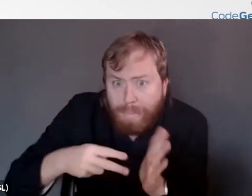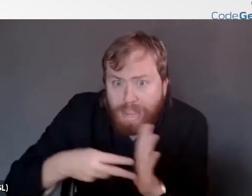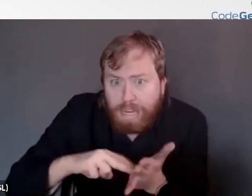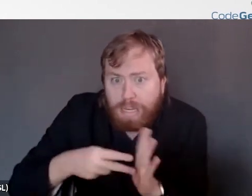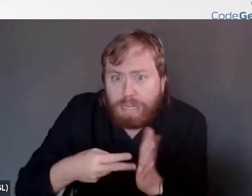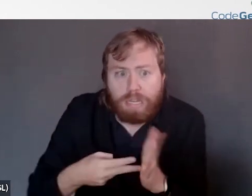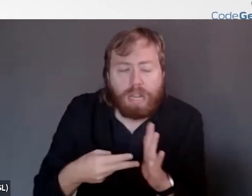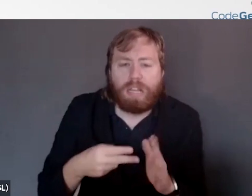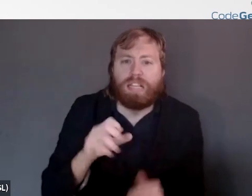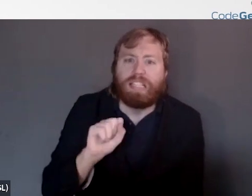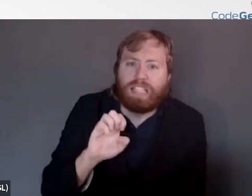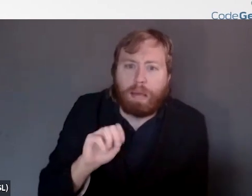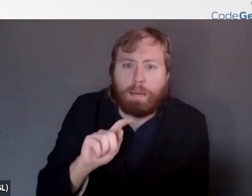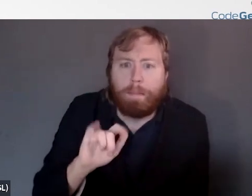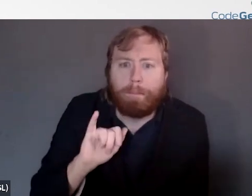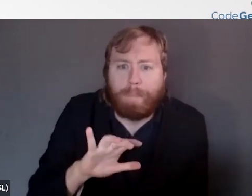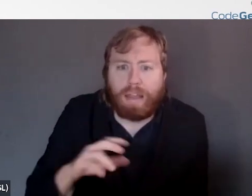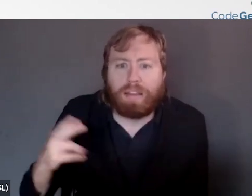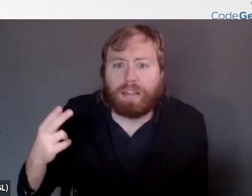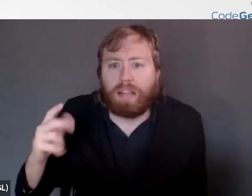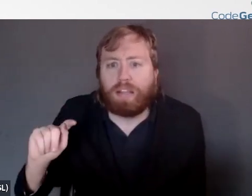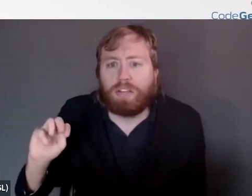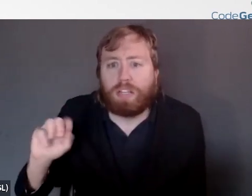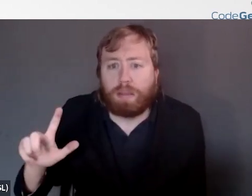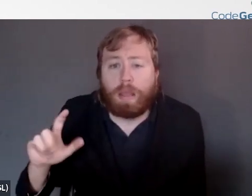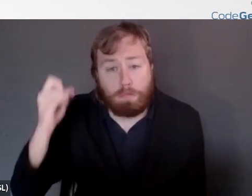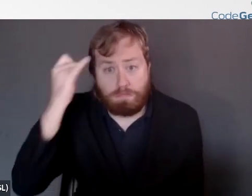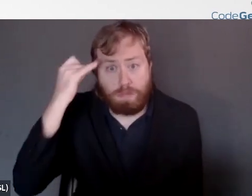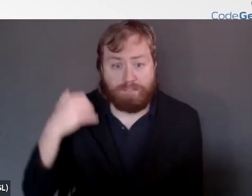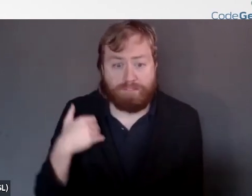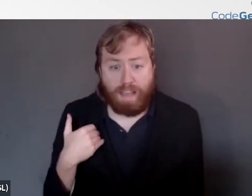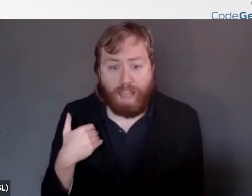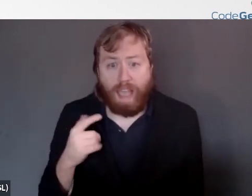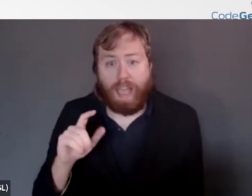if a tag exists within the HTML language,